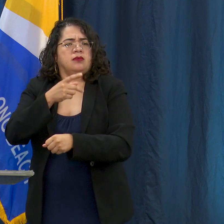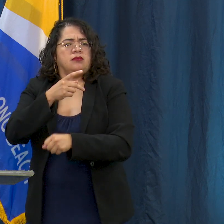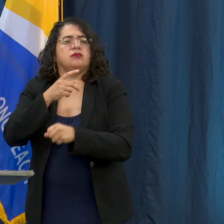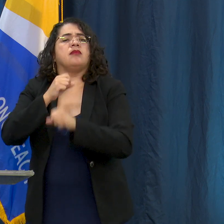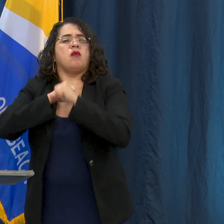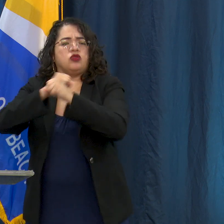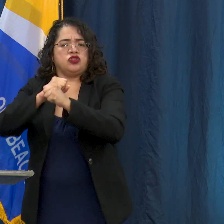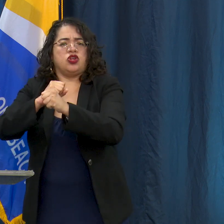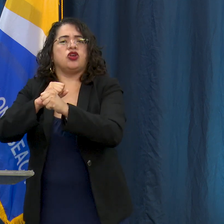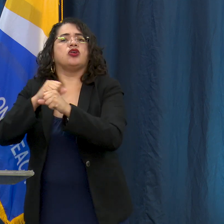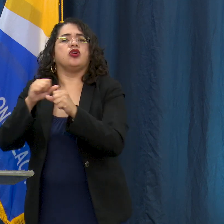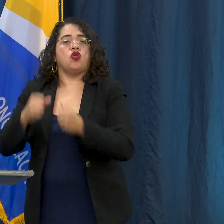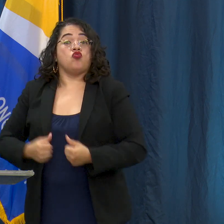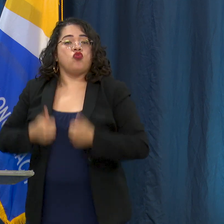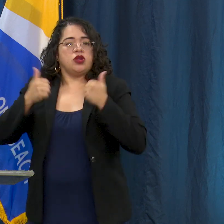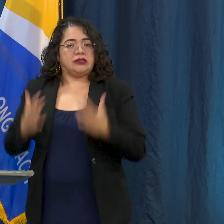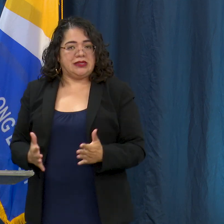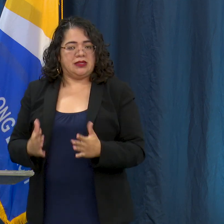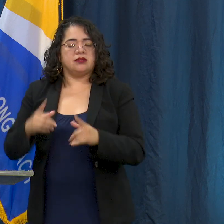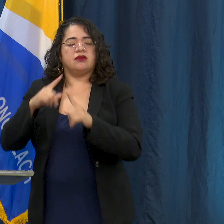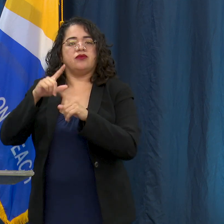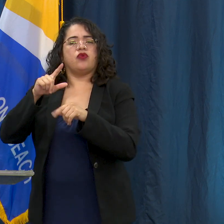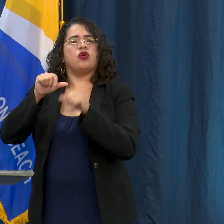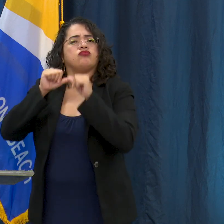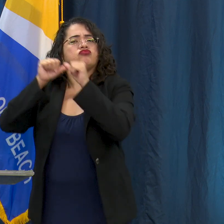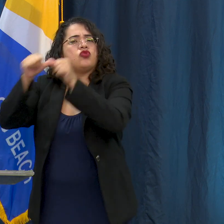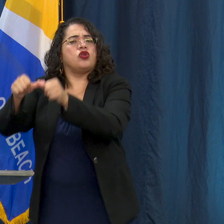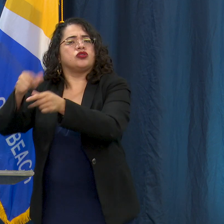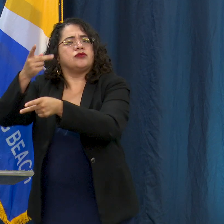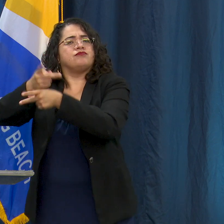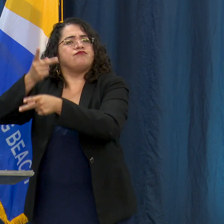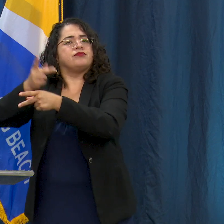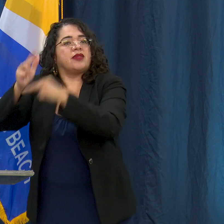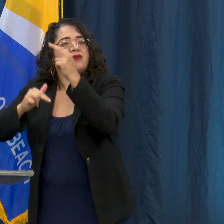support and protect residents of long term care facilities. As everyone